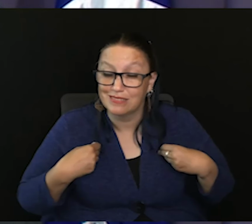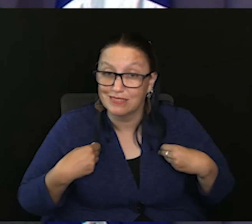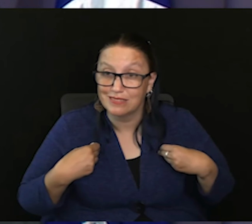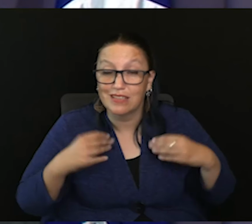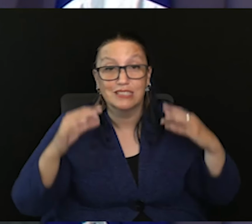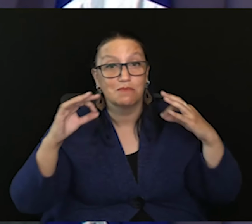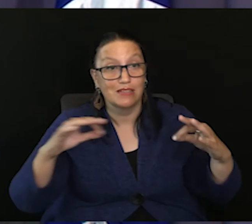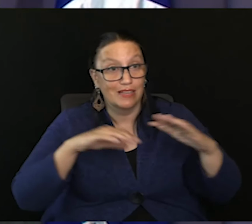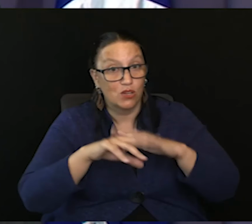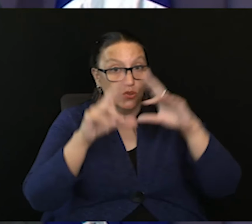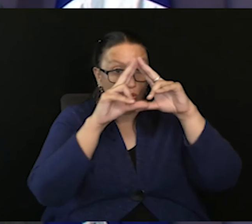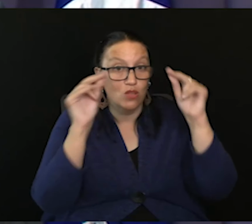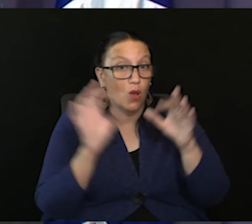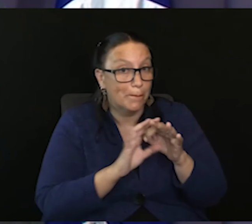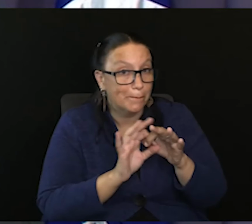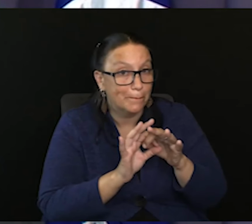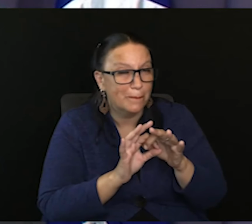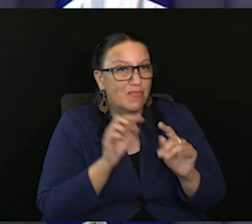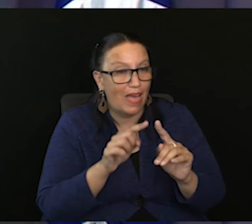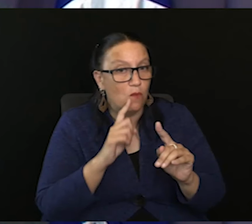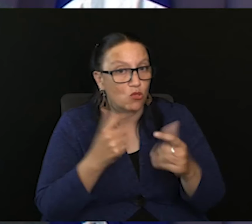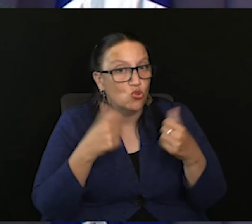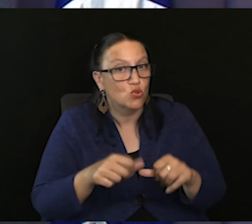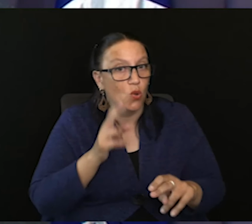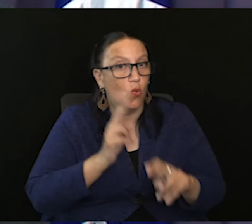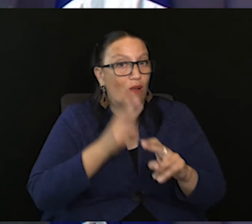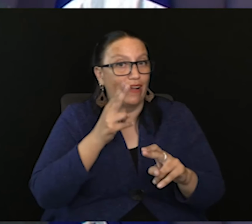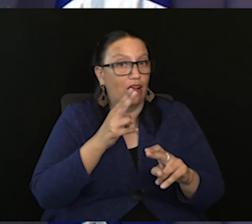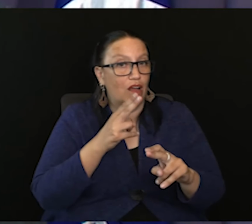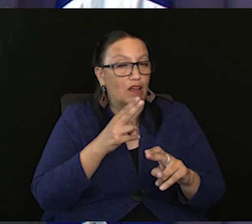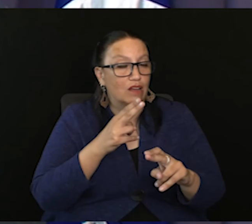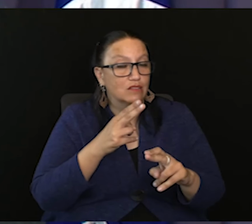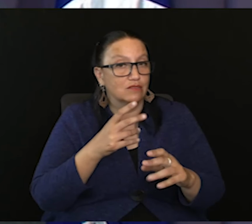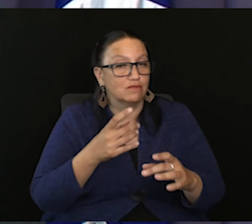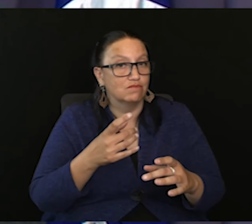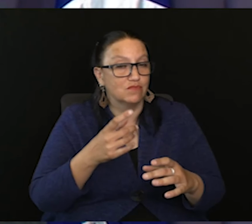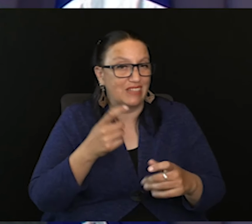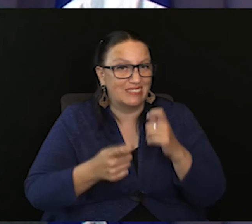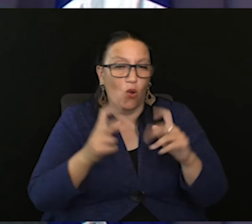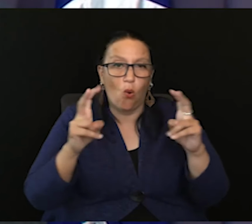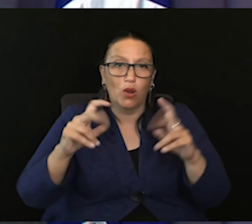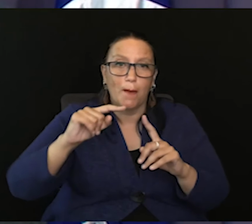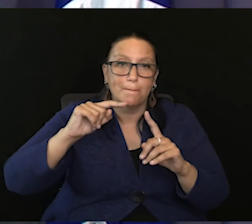and also within aged care into the spring of 2021, using point of care supervised RAT testing.